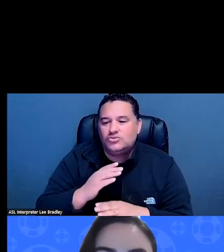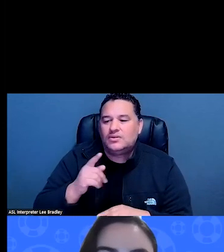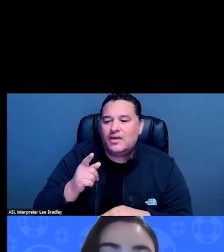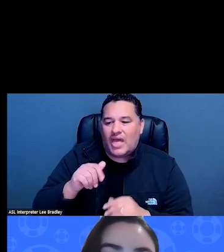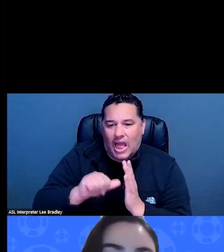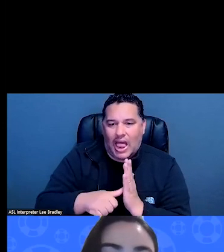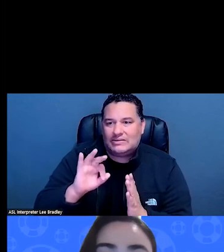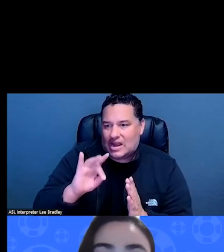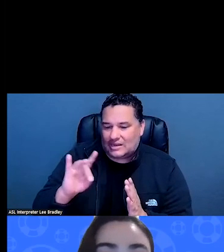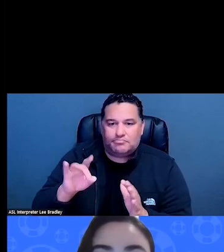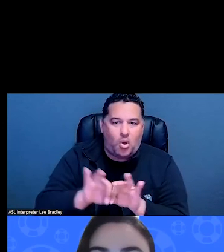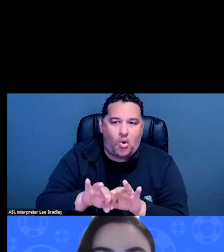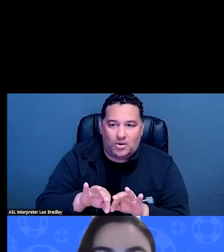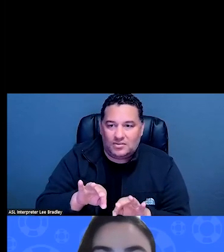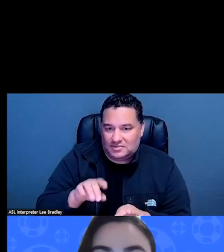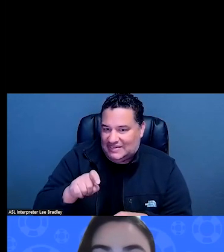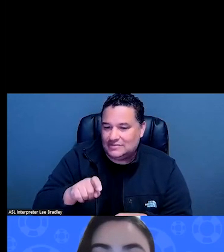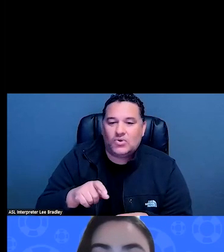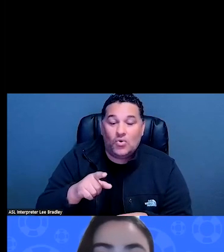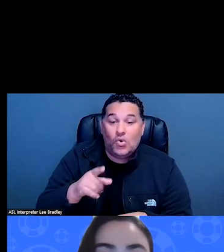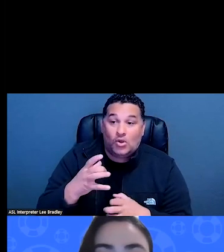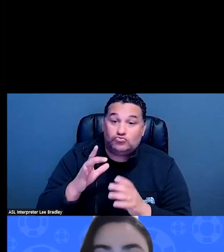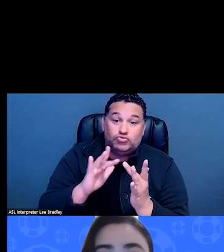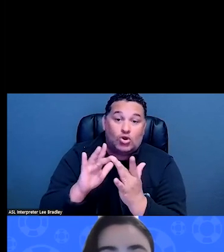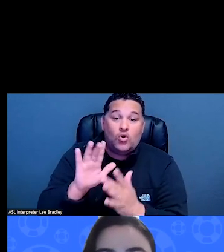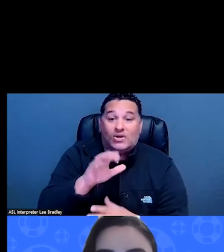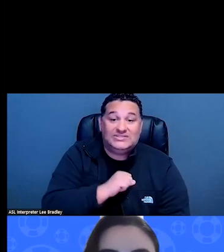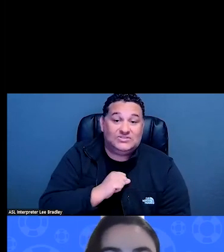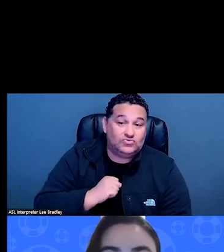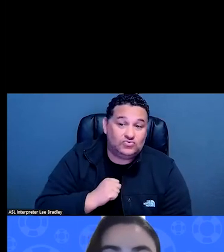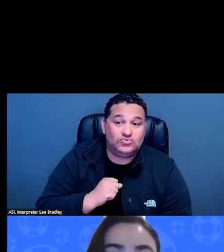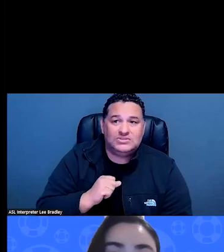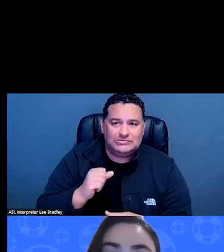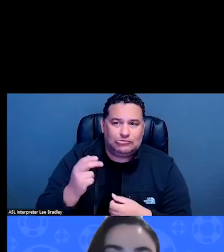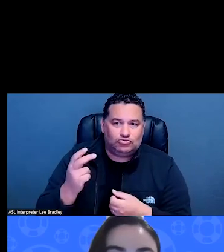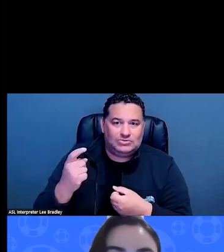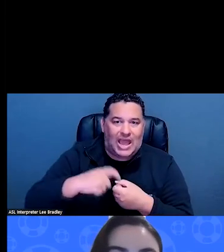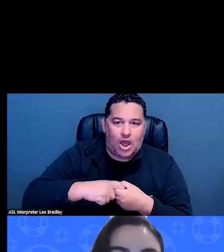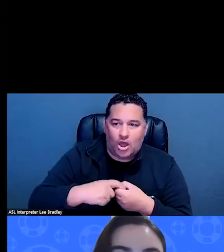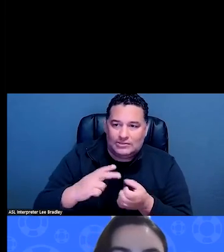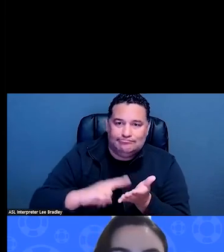Y23, SUICIDE PREVENTION NEEDS. THEY DO HIGHLIGHT . 988 AS NEED. SO, IF YOU WANT TO REACH OUT TO